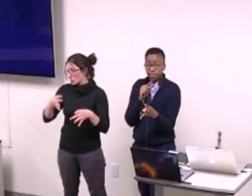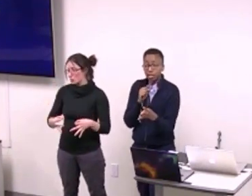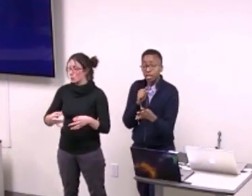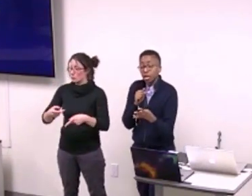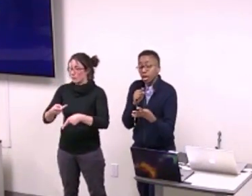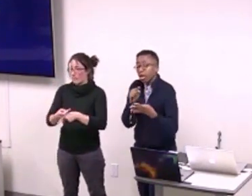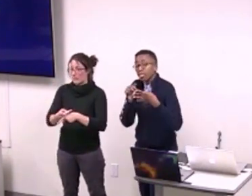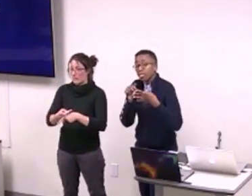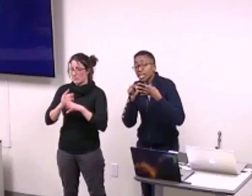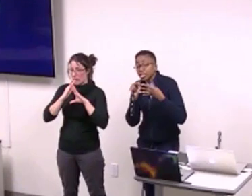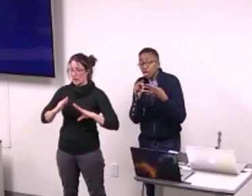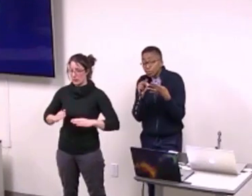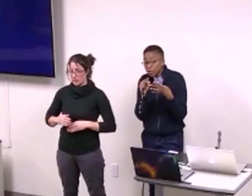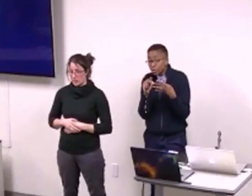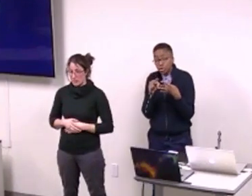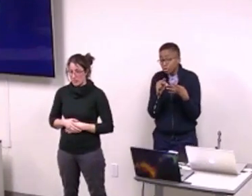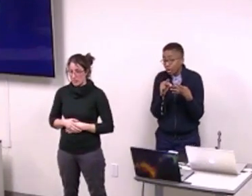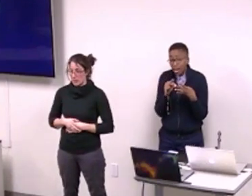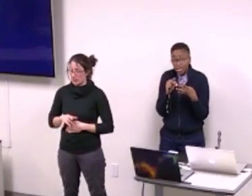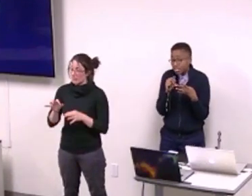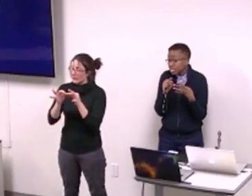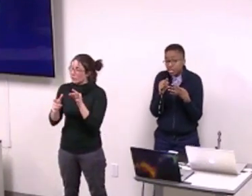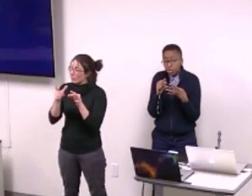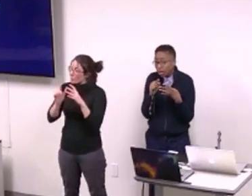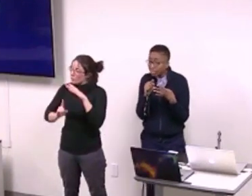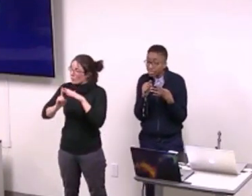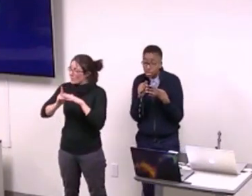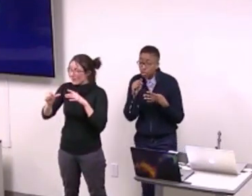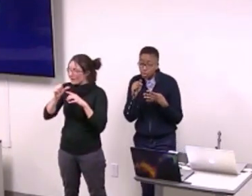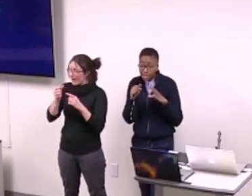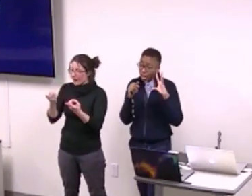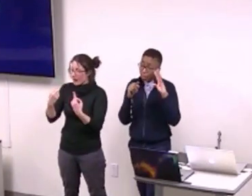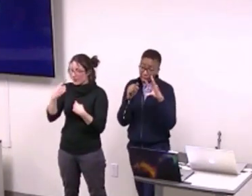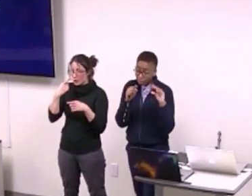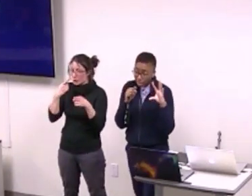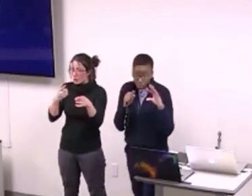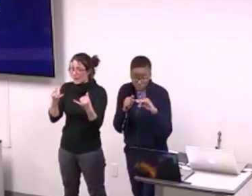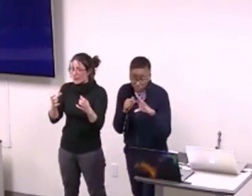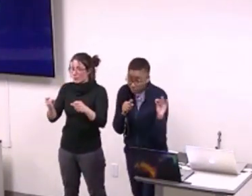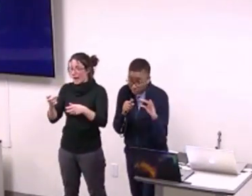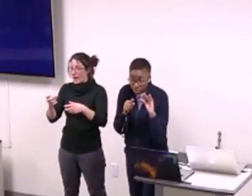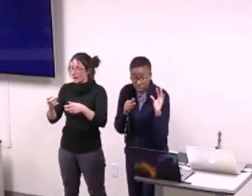The interpreter who arrives isn't arriving so you can now blah, blah, blah to the cops.